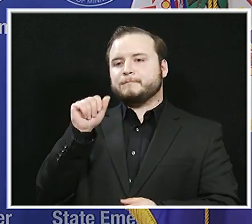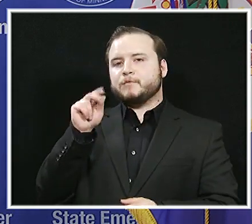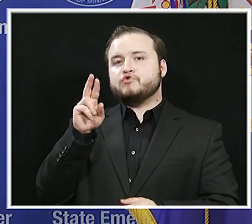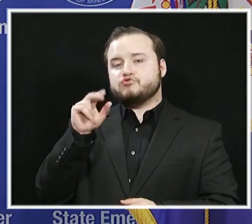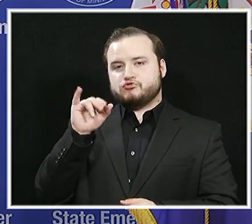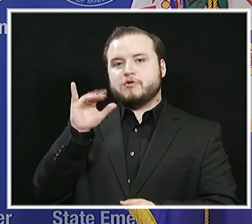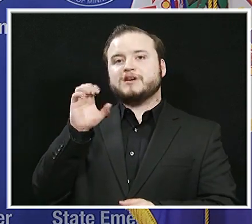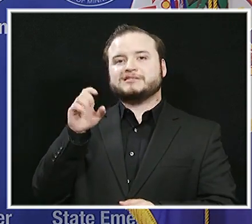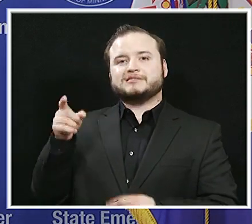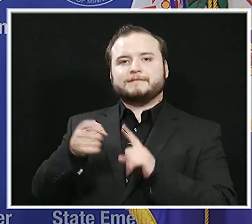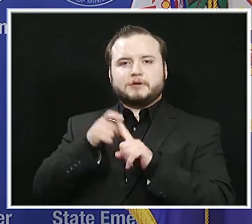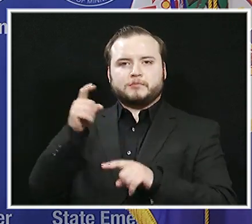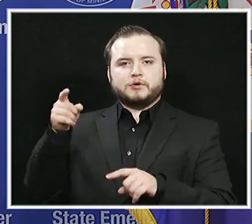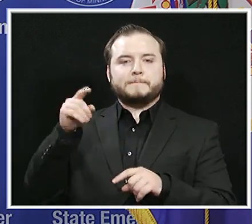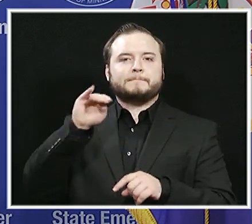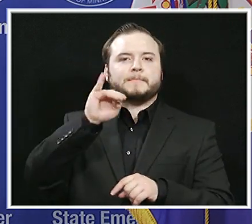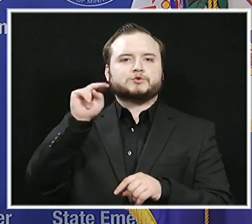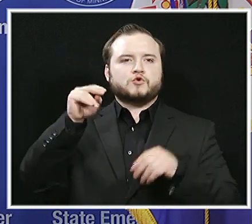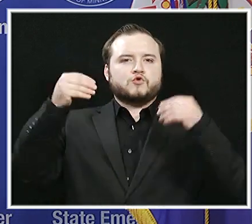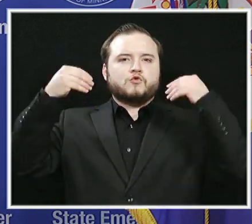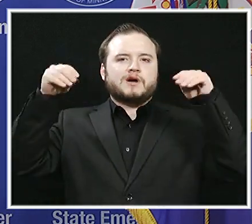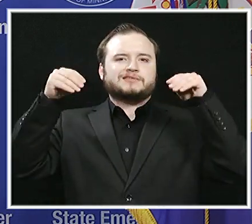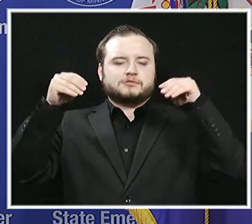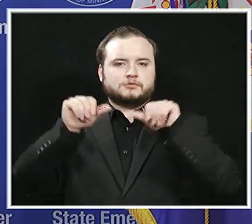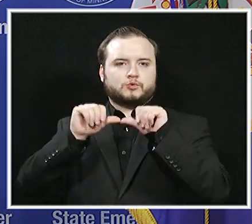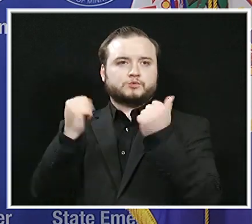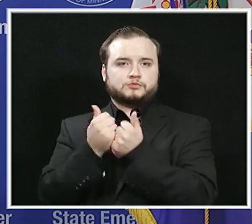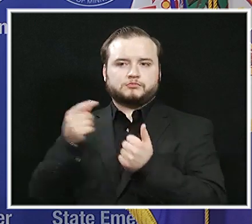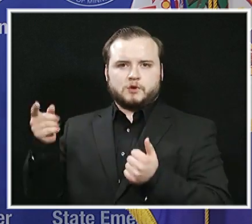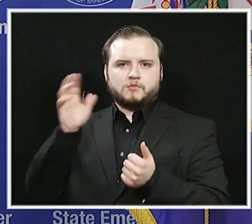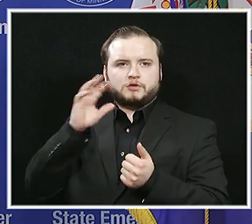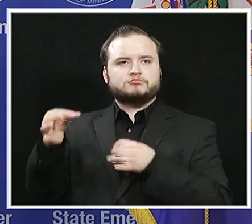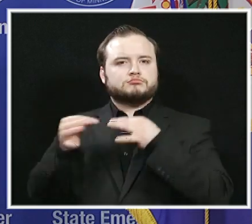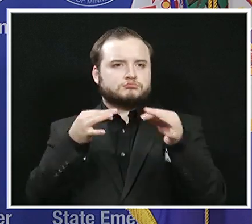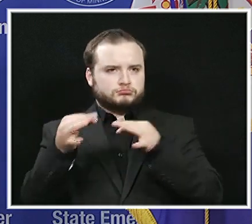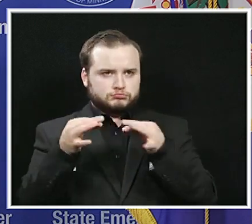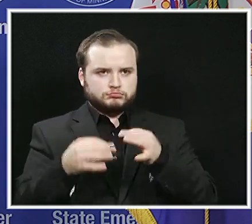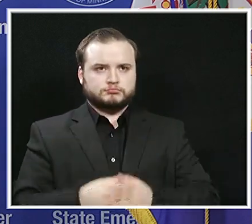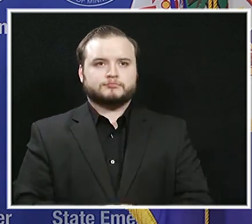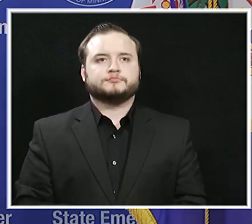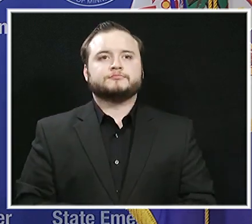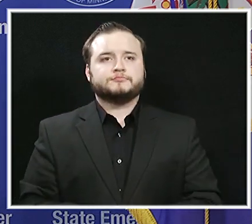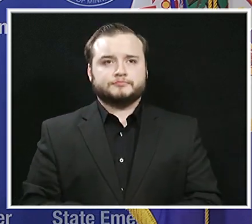hear today, Bruce Nustad's going to be here from the Minnesota retailers association, partners who are figuring out how to get folks back to work,